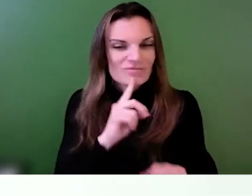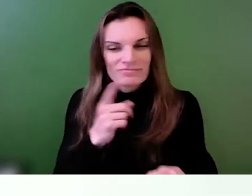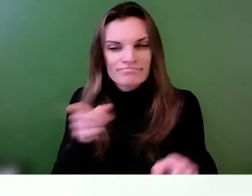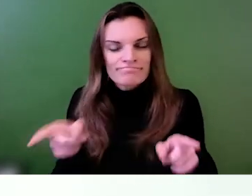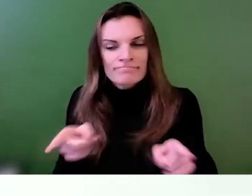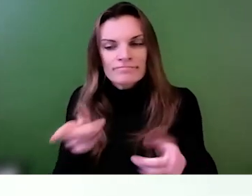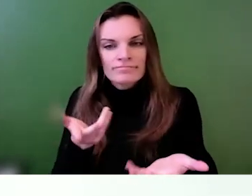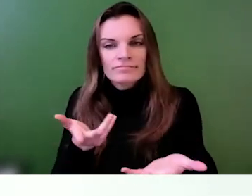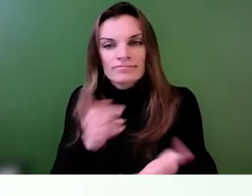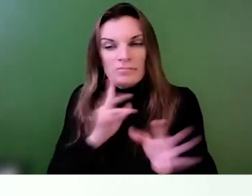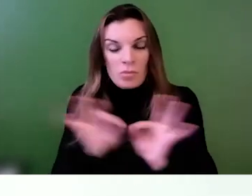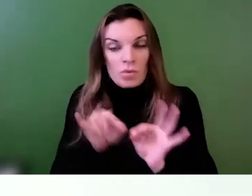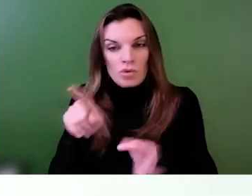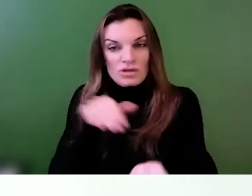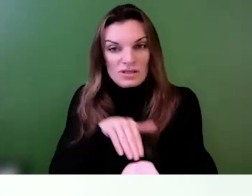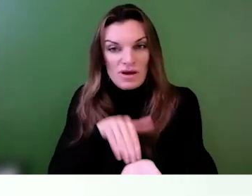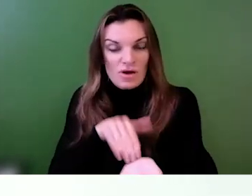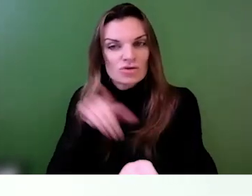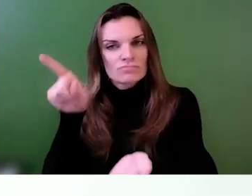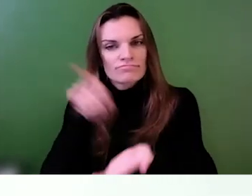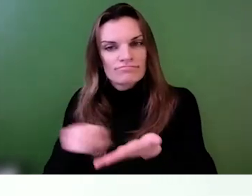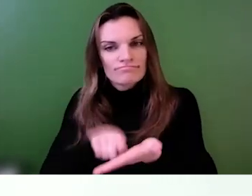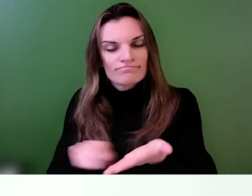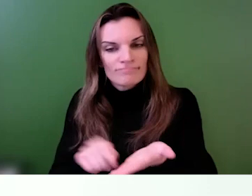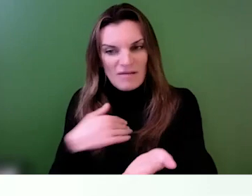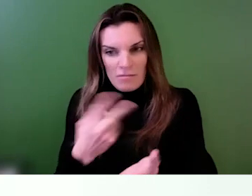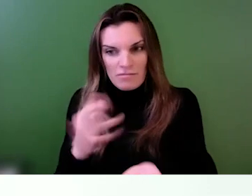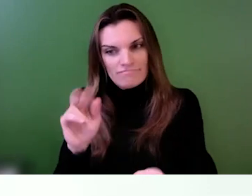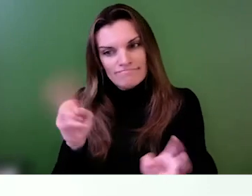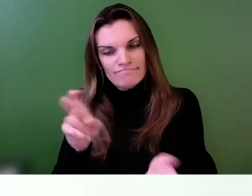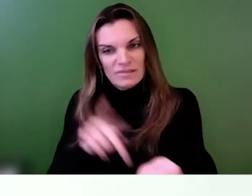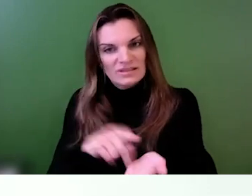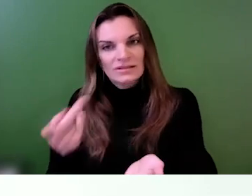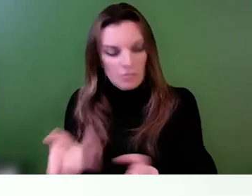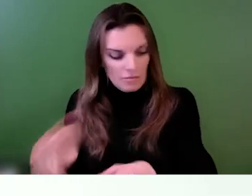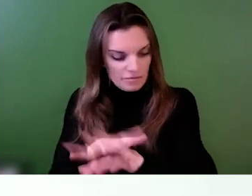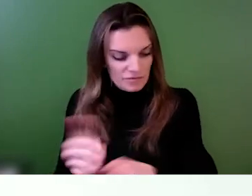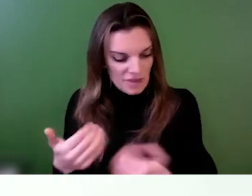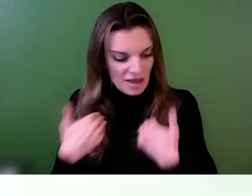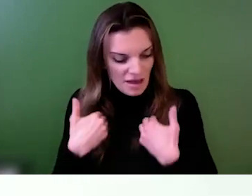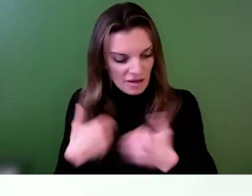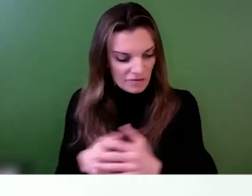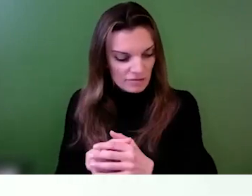doctor that can write you have both of those things working in tangent that are, you know, causing these symptoms. We do